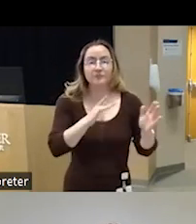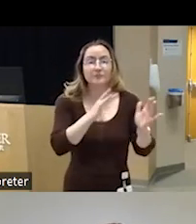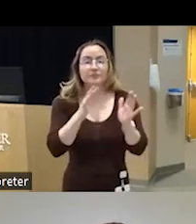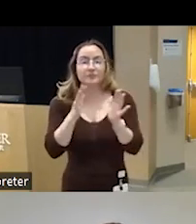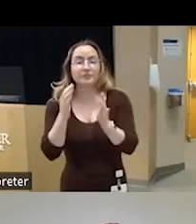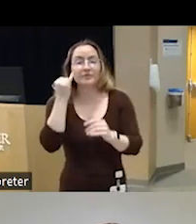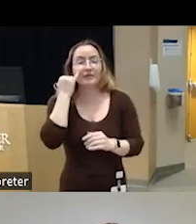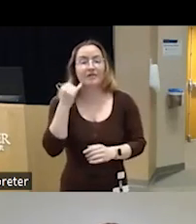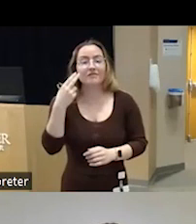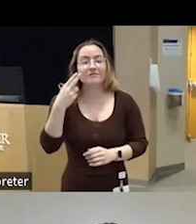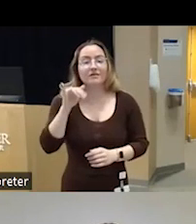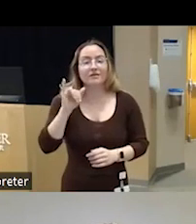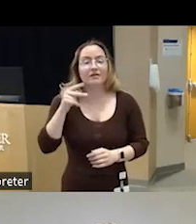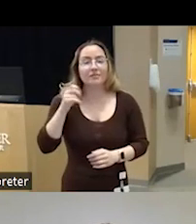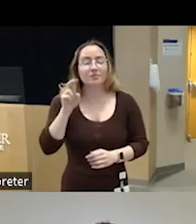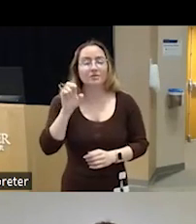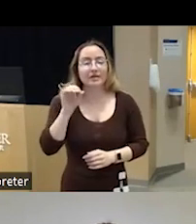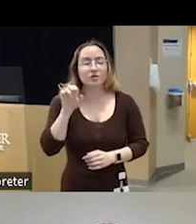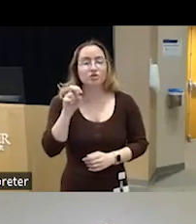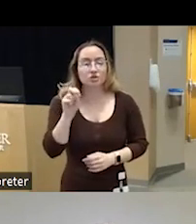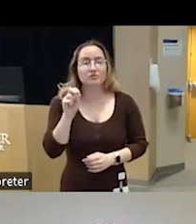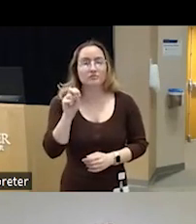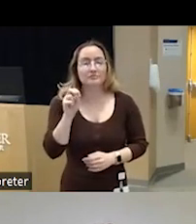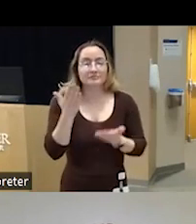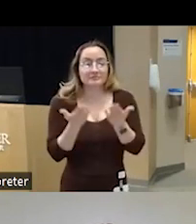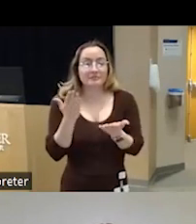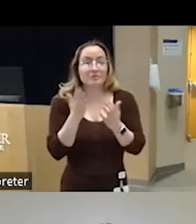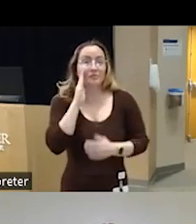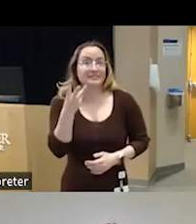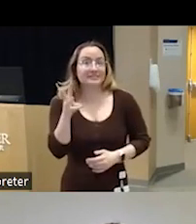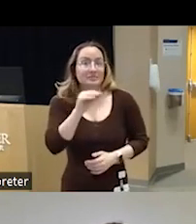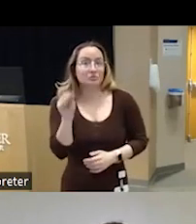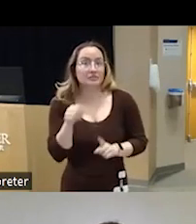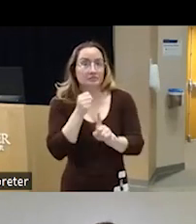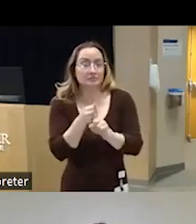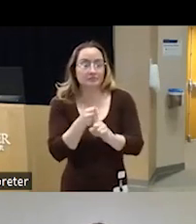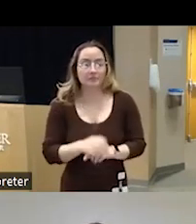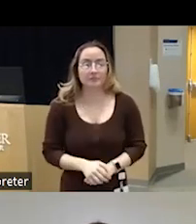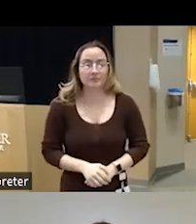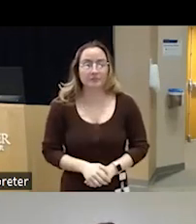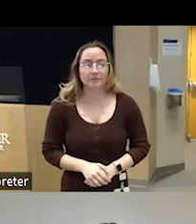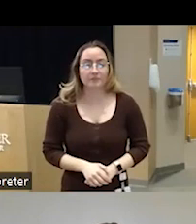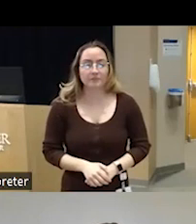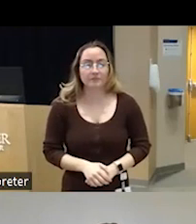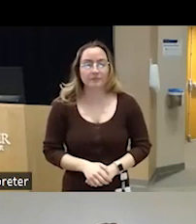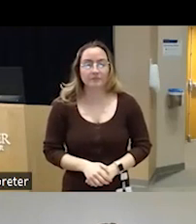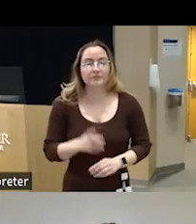6 millimeter mercury, maybe 16% Here you see about the third risk reduction if you